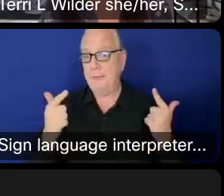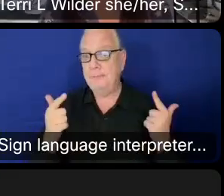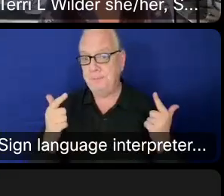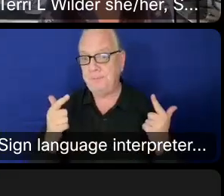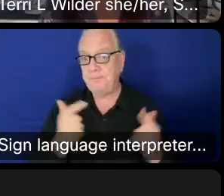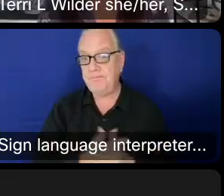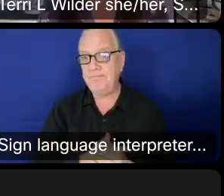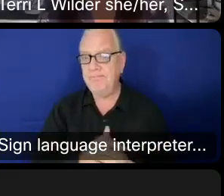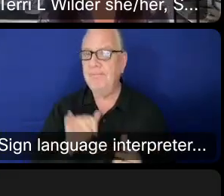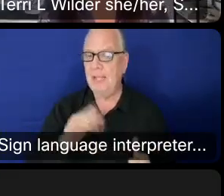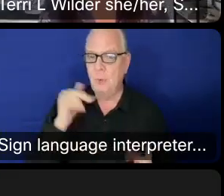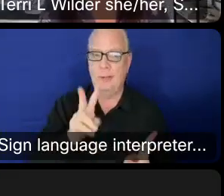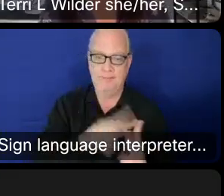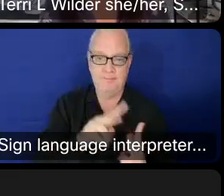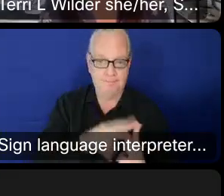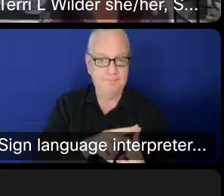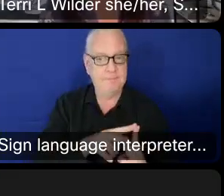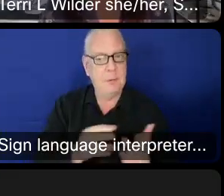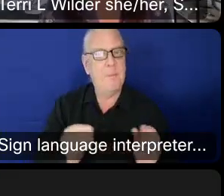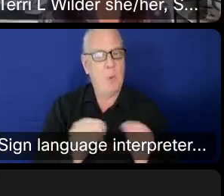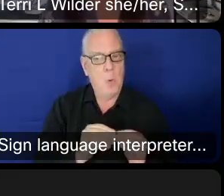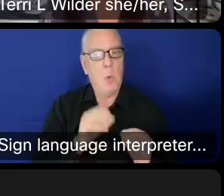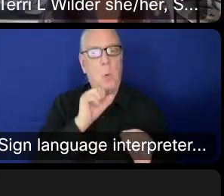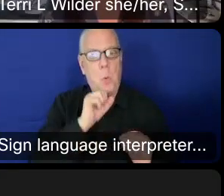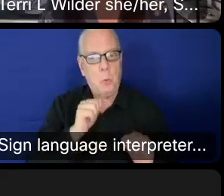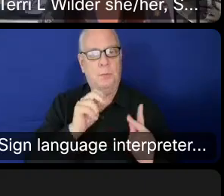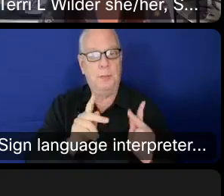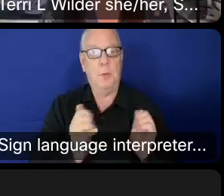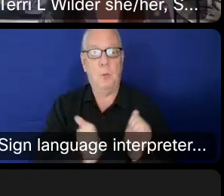we're seeing the number of older people with HIV increasing.